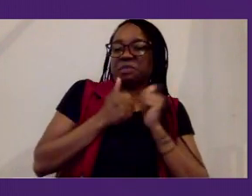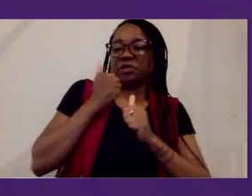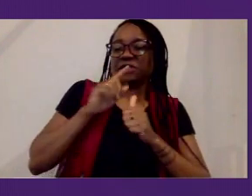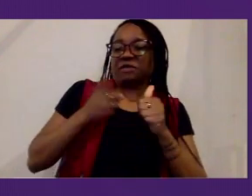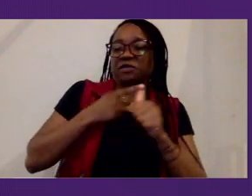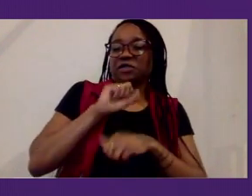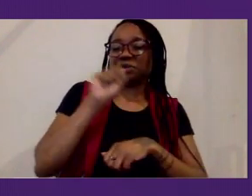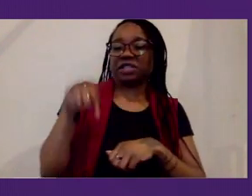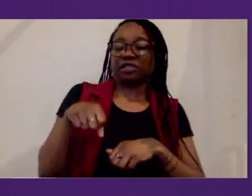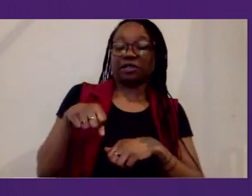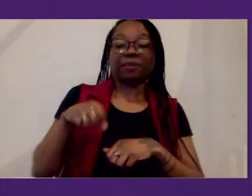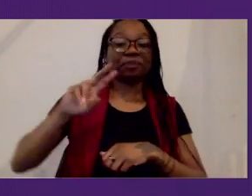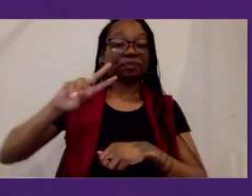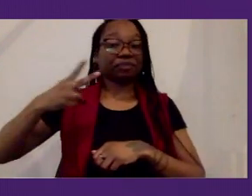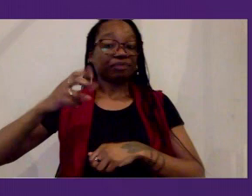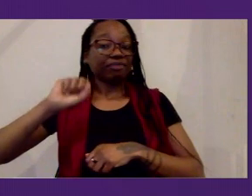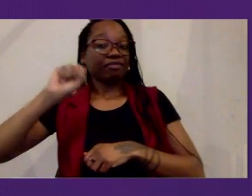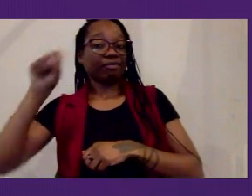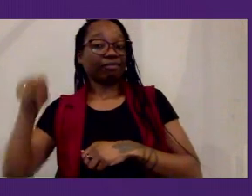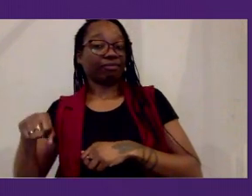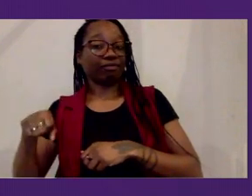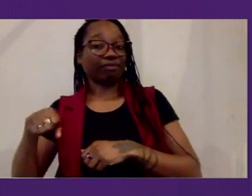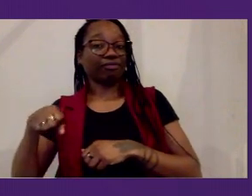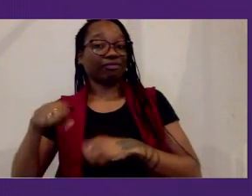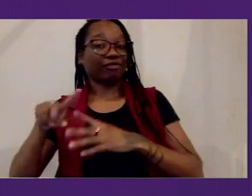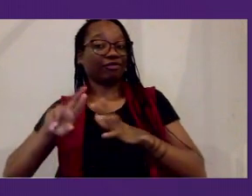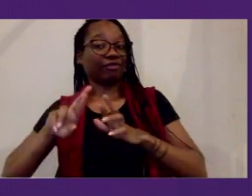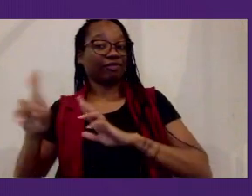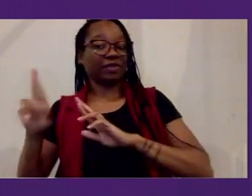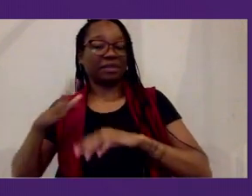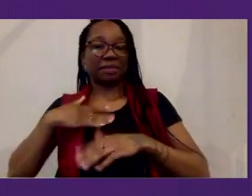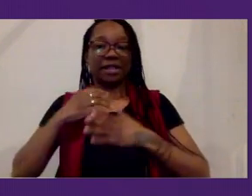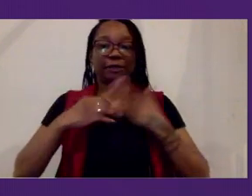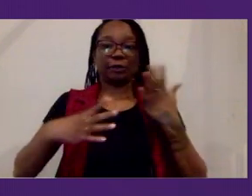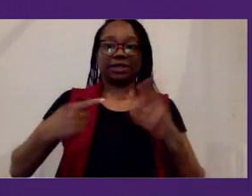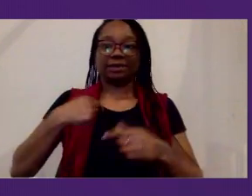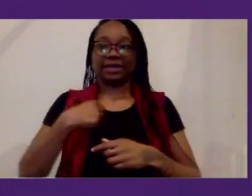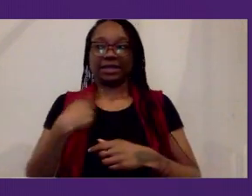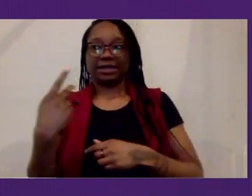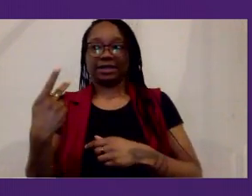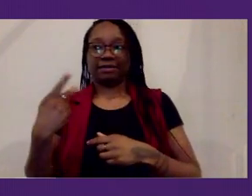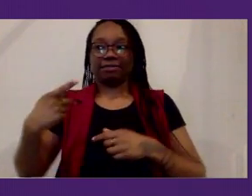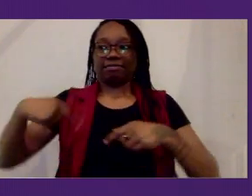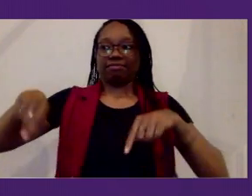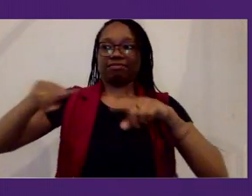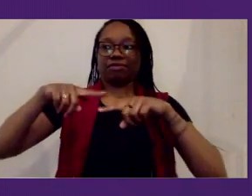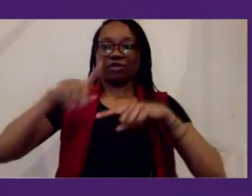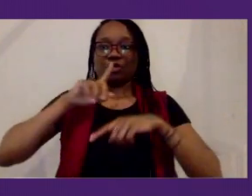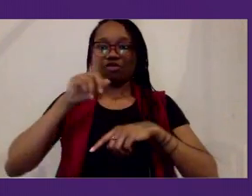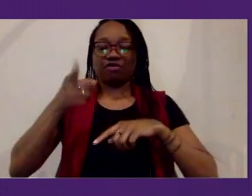my students and I were really sinking fast. This was about '21, '22, and I expressed some